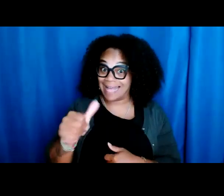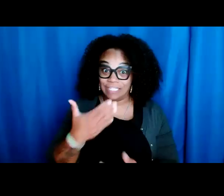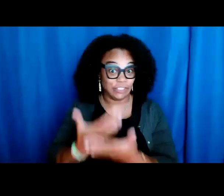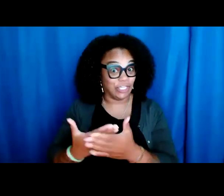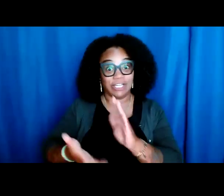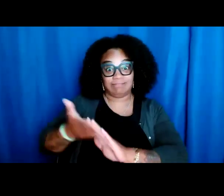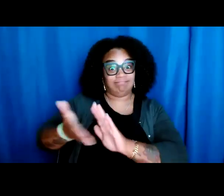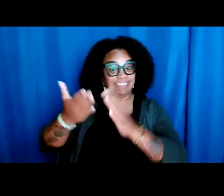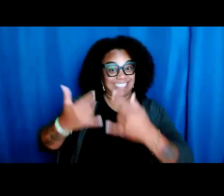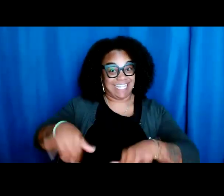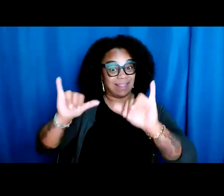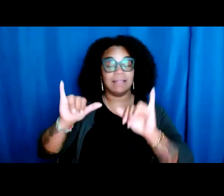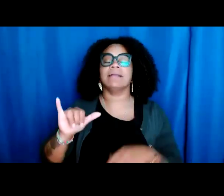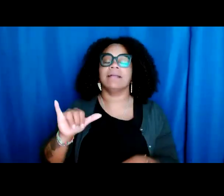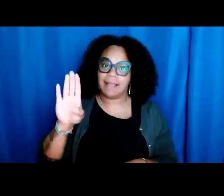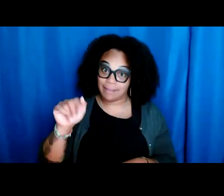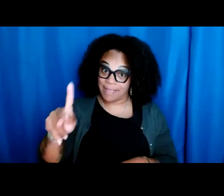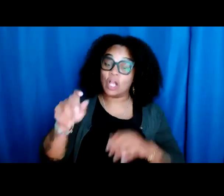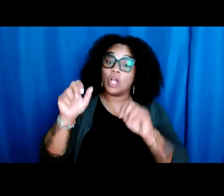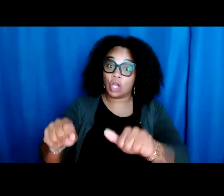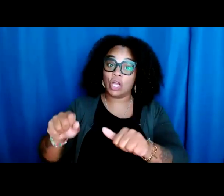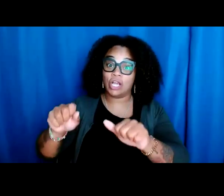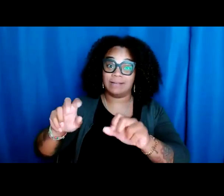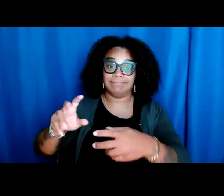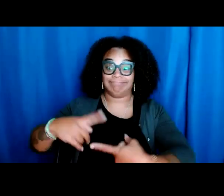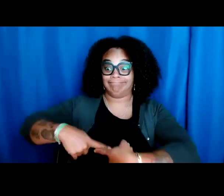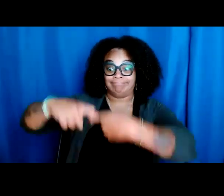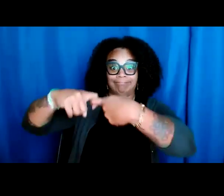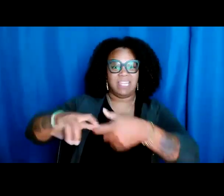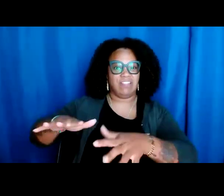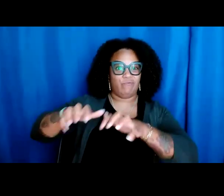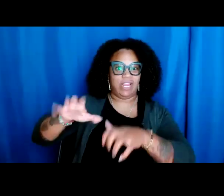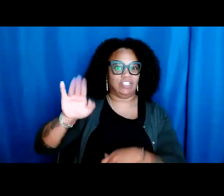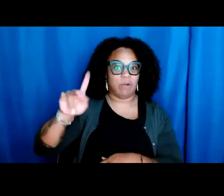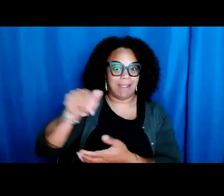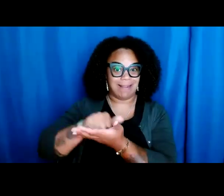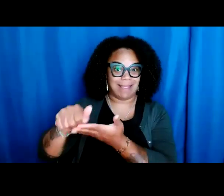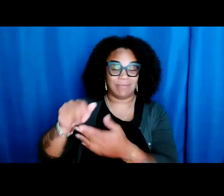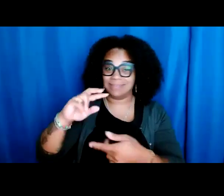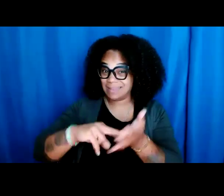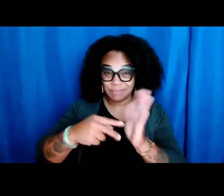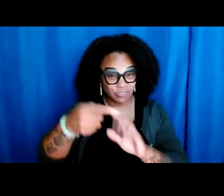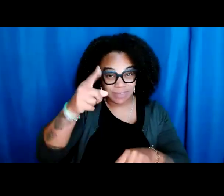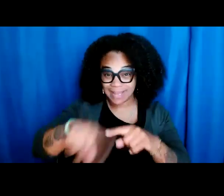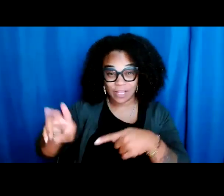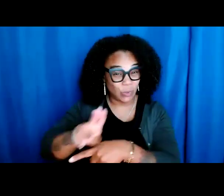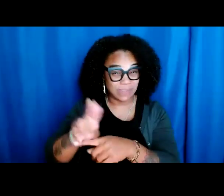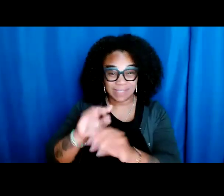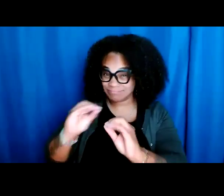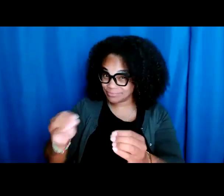the bank can actually freeze your bank account, and you cannot use it at all until you get the